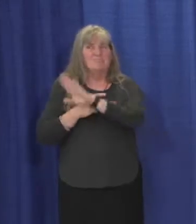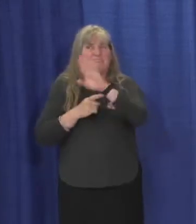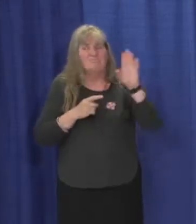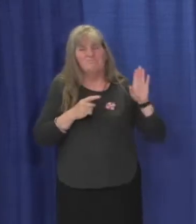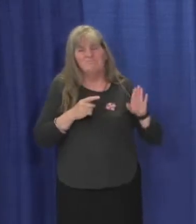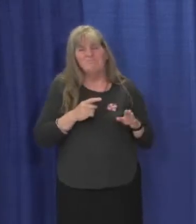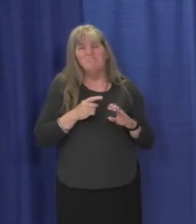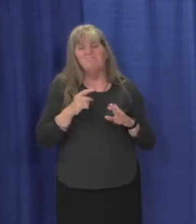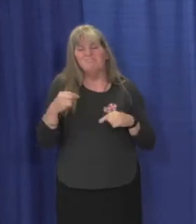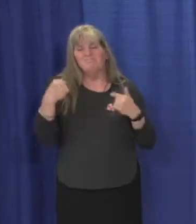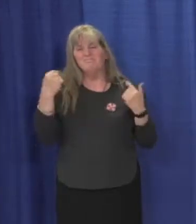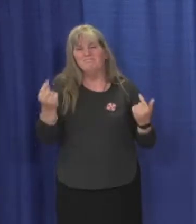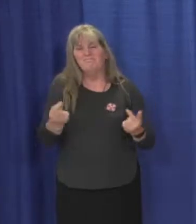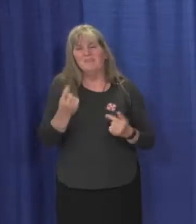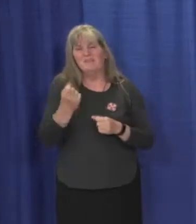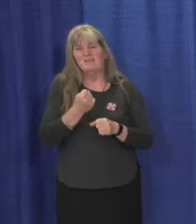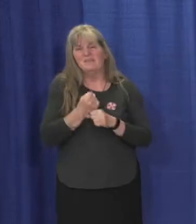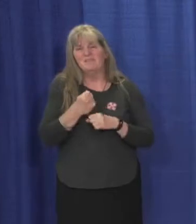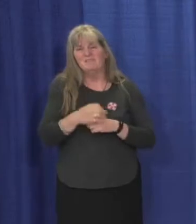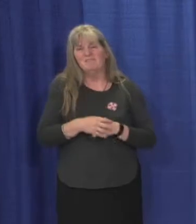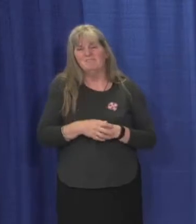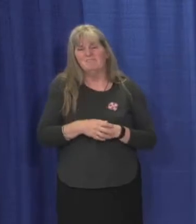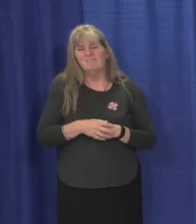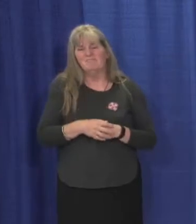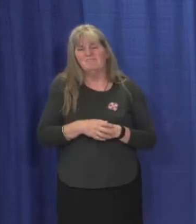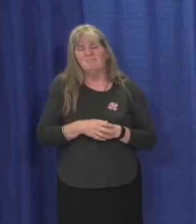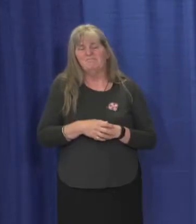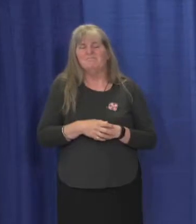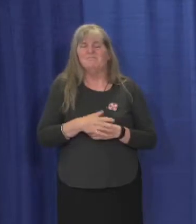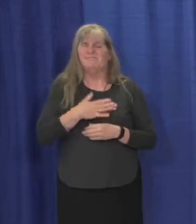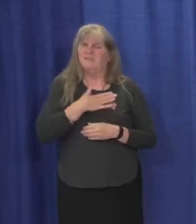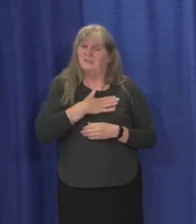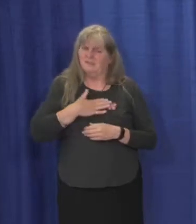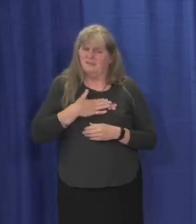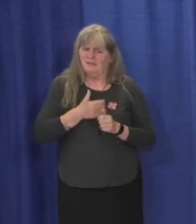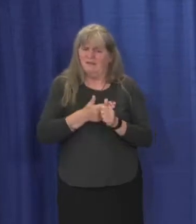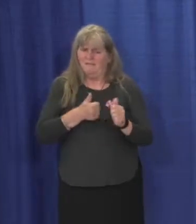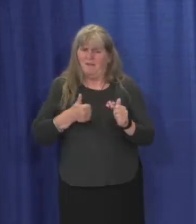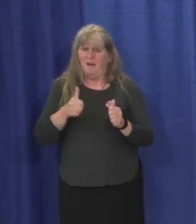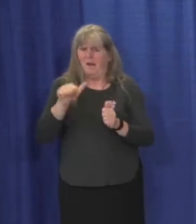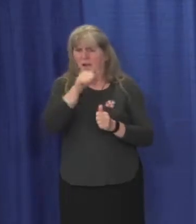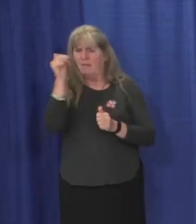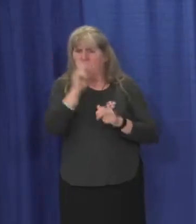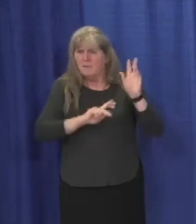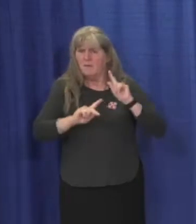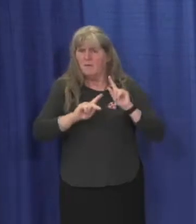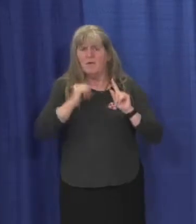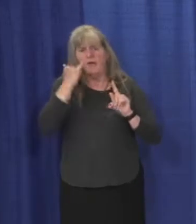us with repeated outbreak since last year.